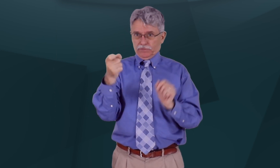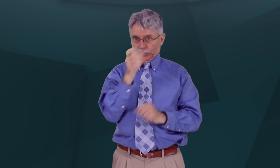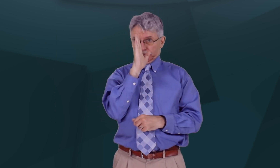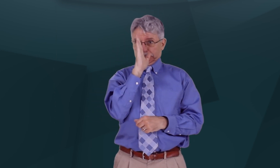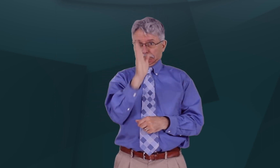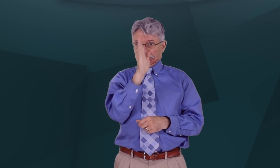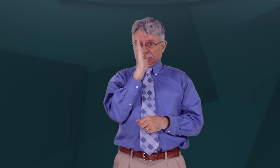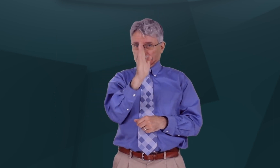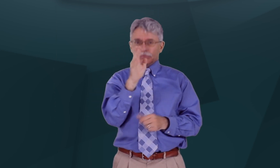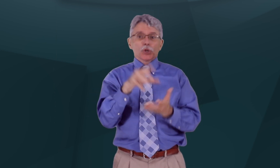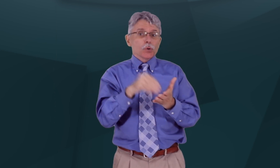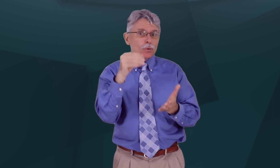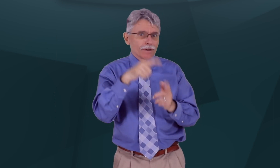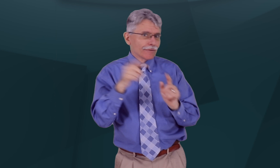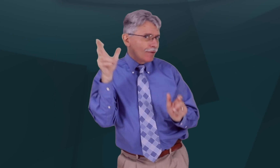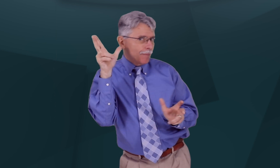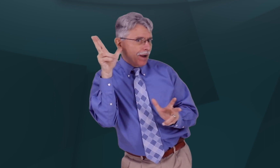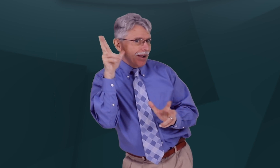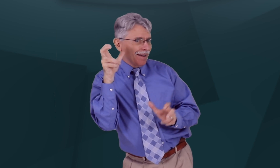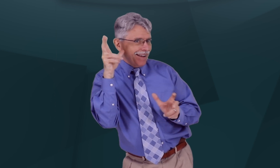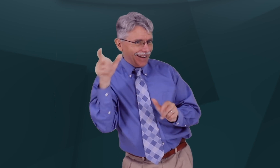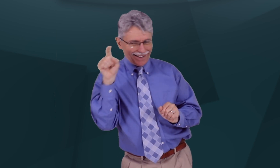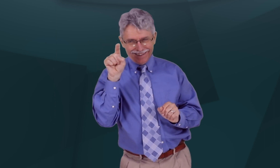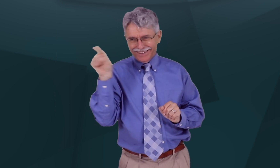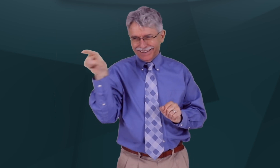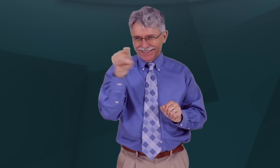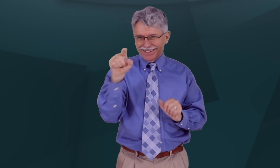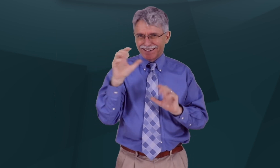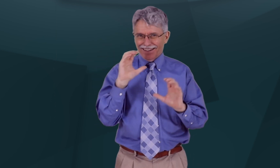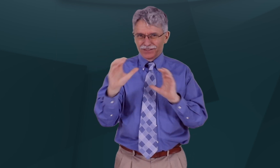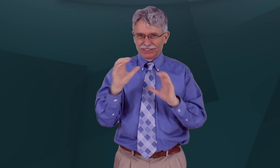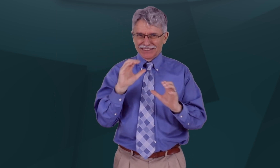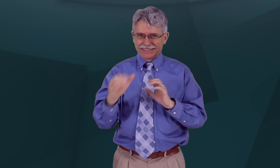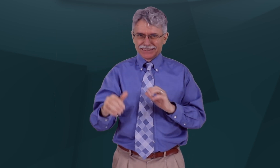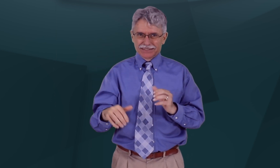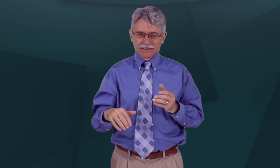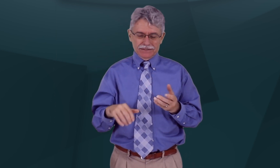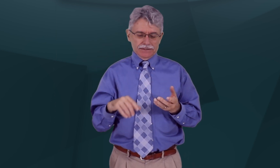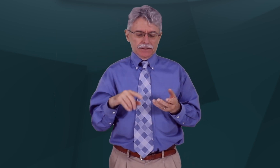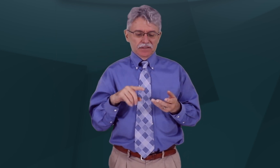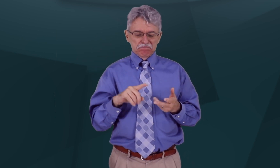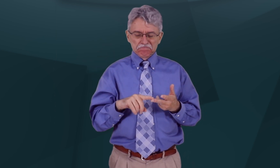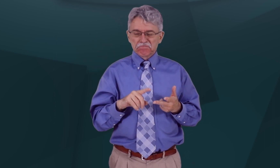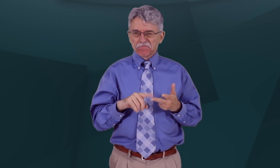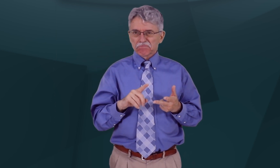you don't learn from somebody telling you directly. You get it from hearing those side conversations.